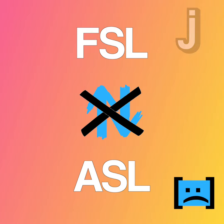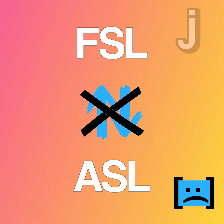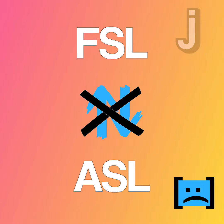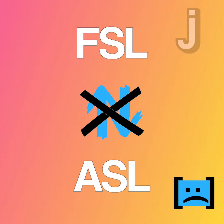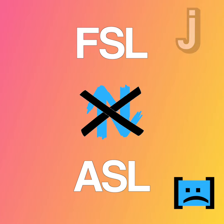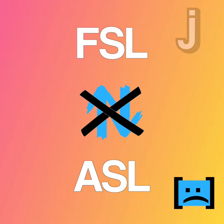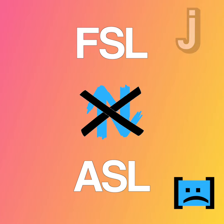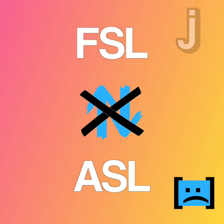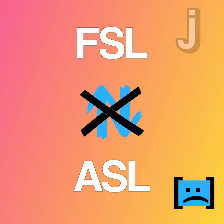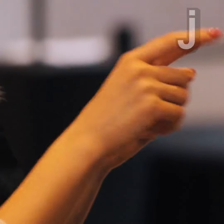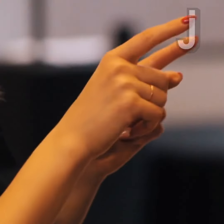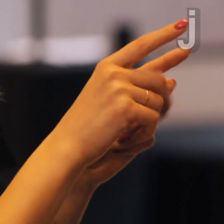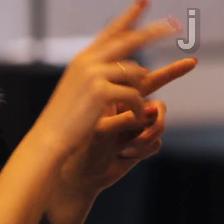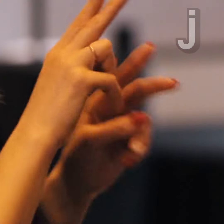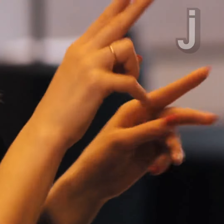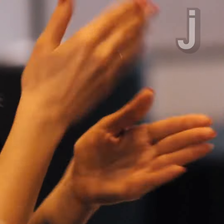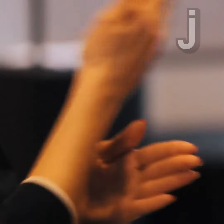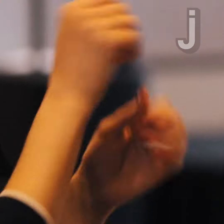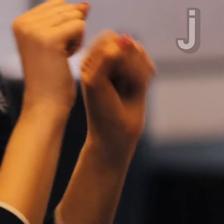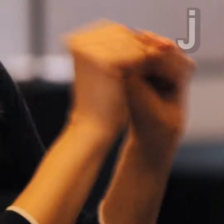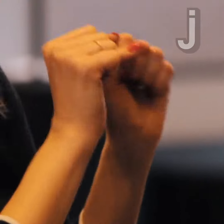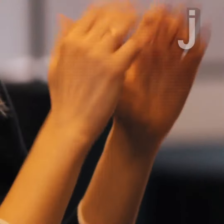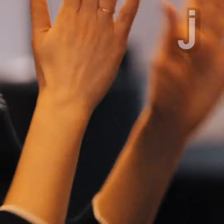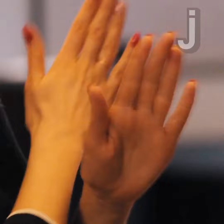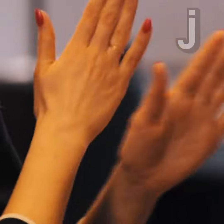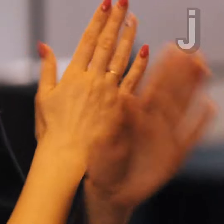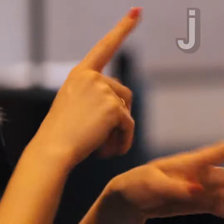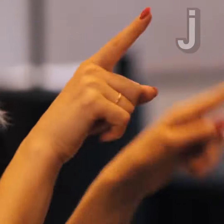THEY SHARE SOME SIGNS- MUCH LIKE HOW FRENCH AND SPANISH SPEAKERS CAN UNDERSTAND SOME WORDS